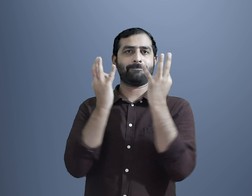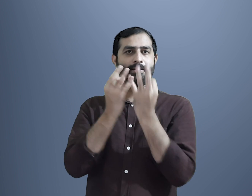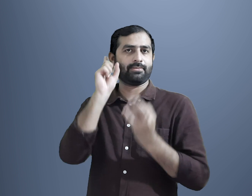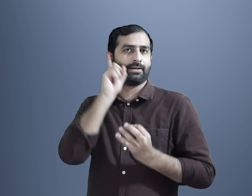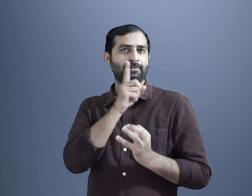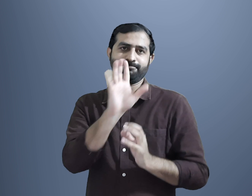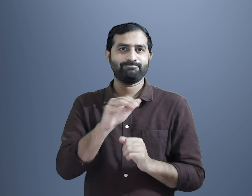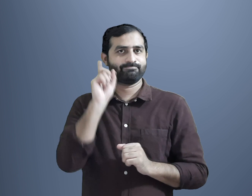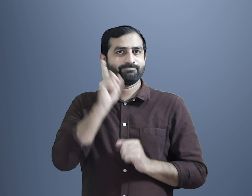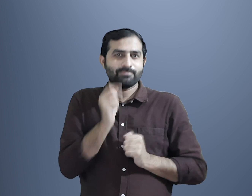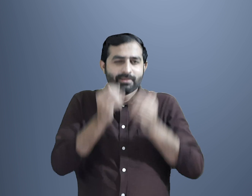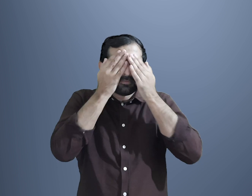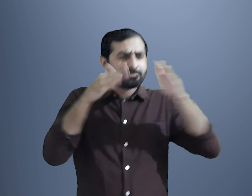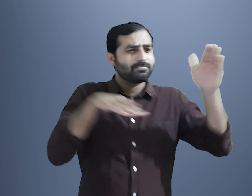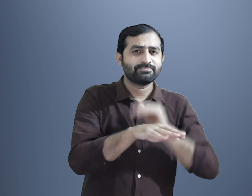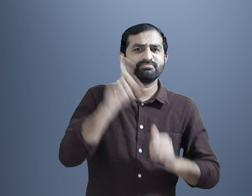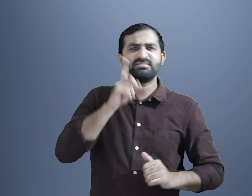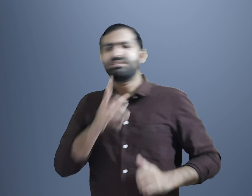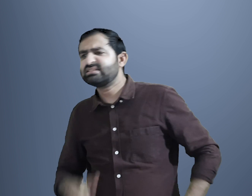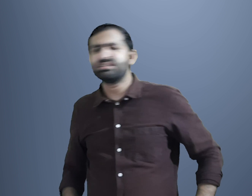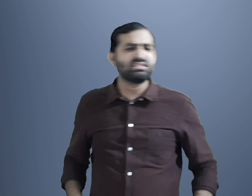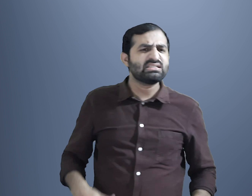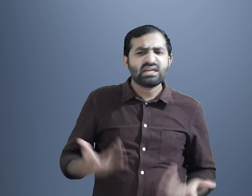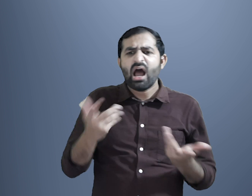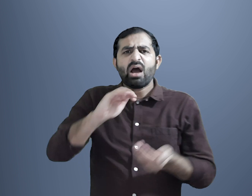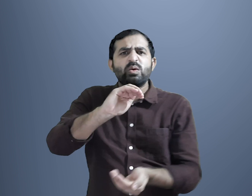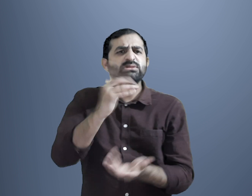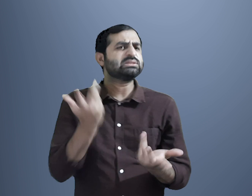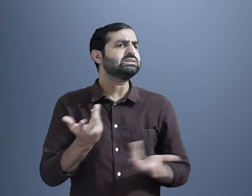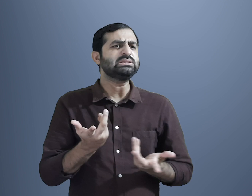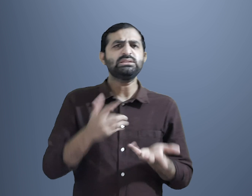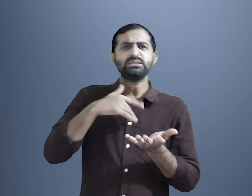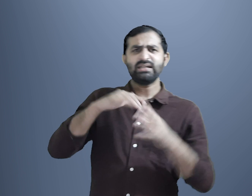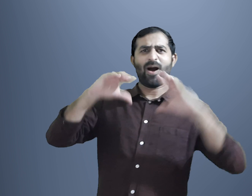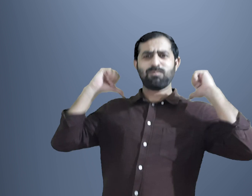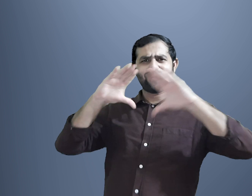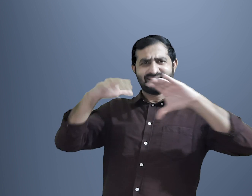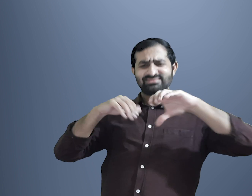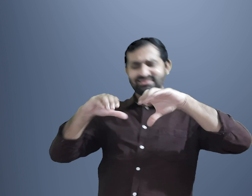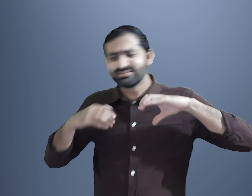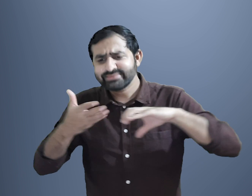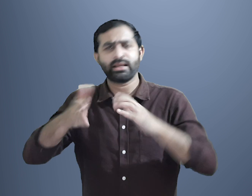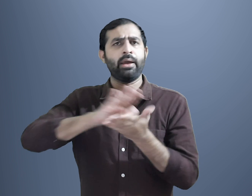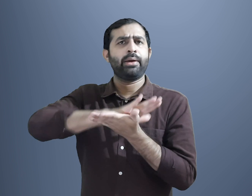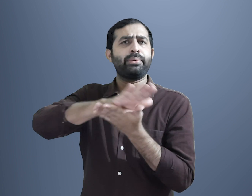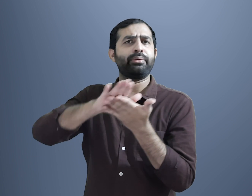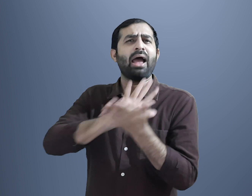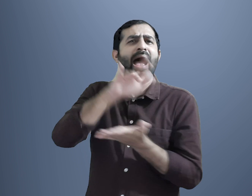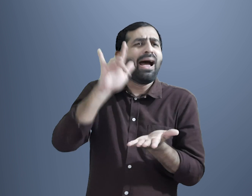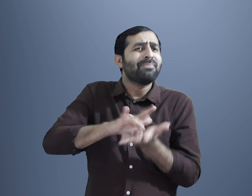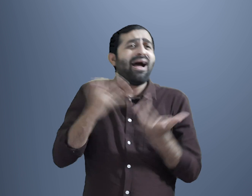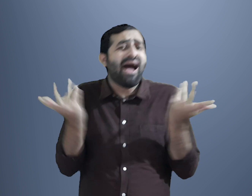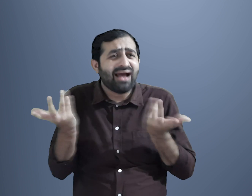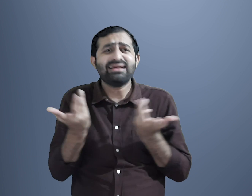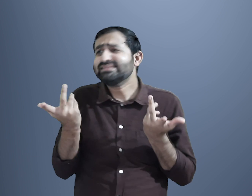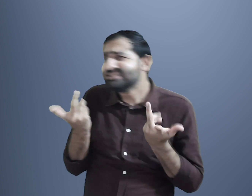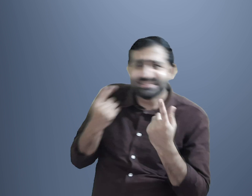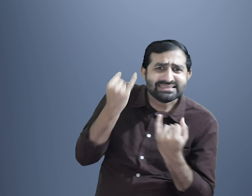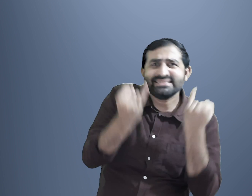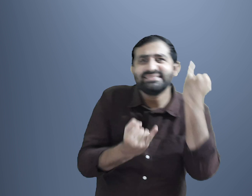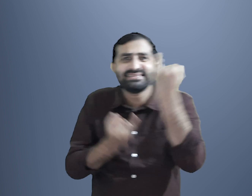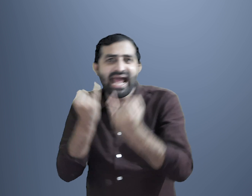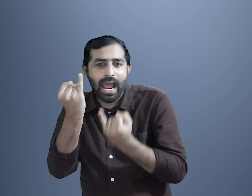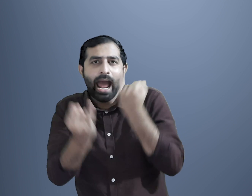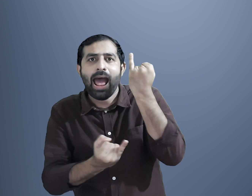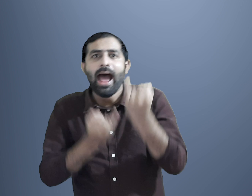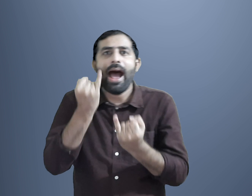While the child is hiding and mother tries to give exposure to him by signing like "he's not there?" "Where is he?"